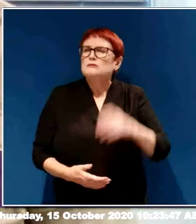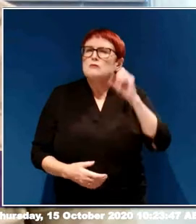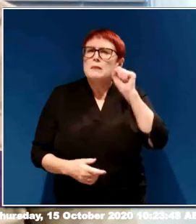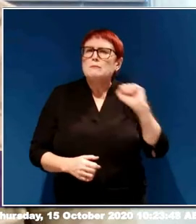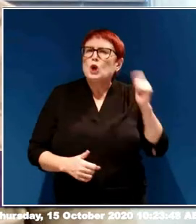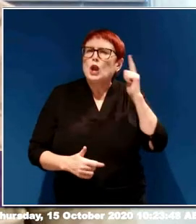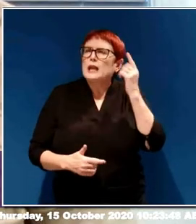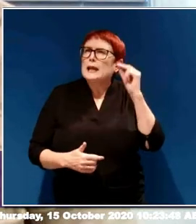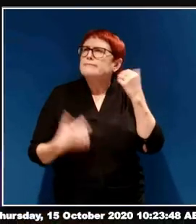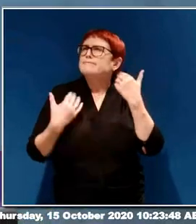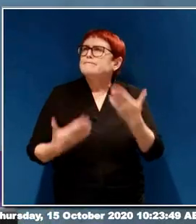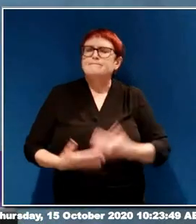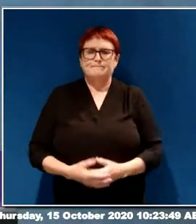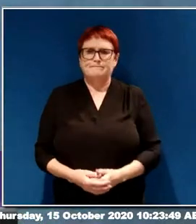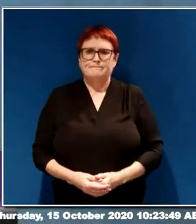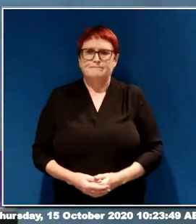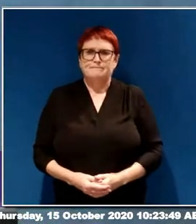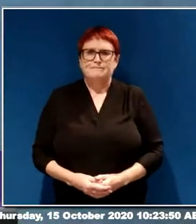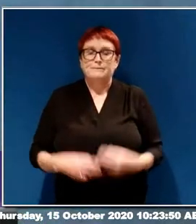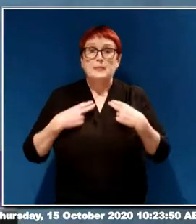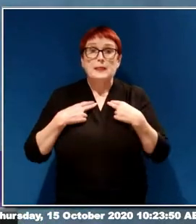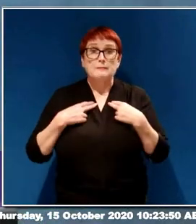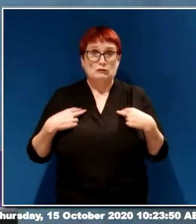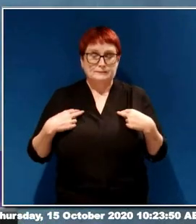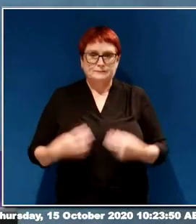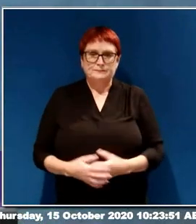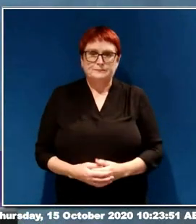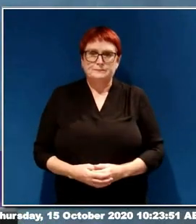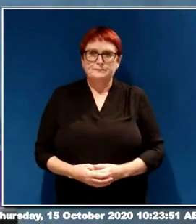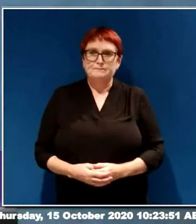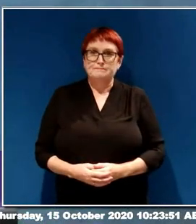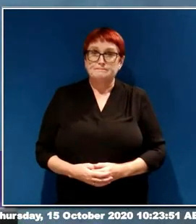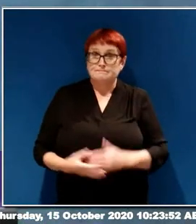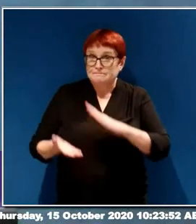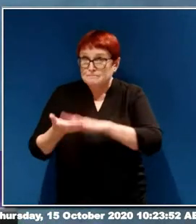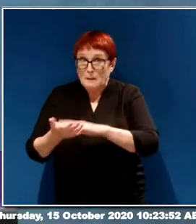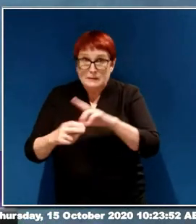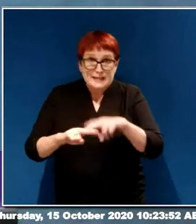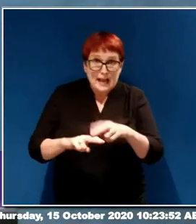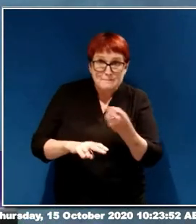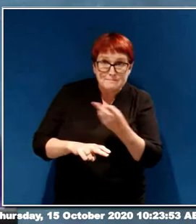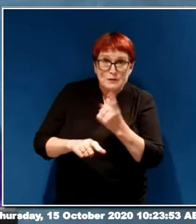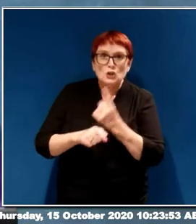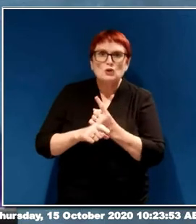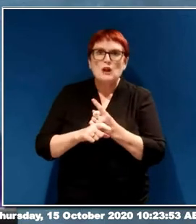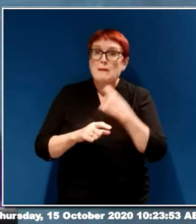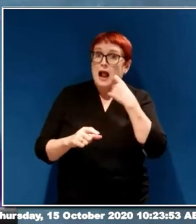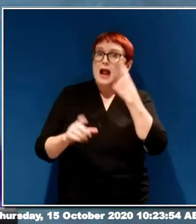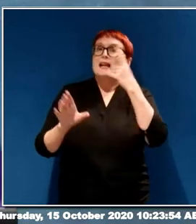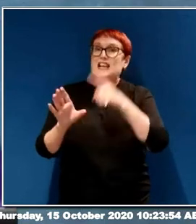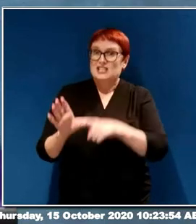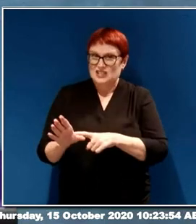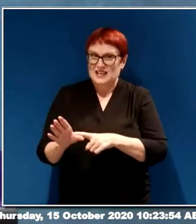Now, Sharon and Alex, I'd like to talk to you about the following year. This was the year that Jack was diagnosed.